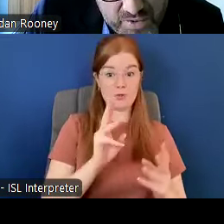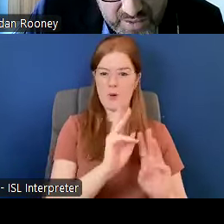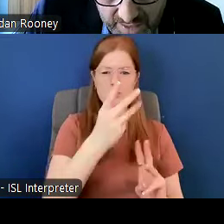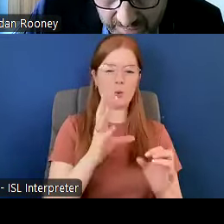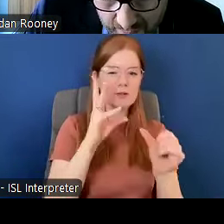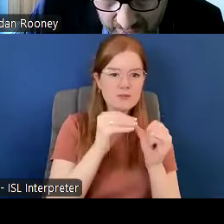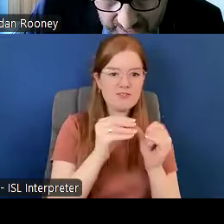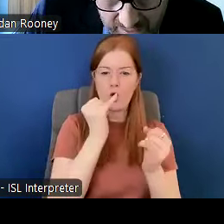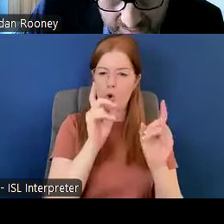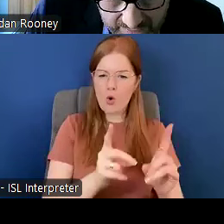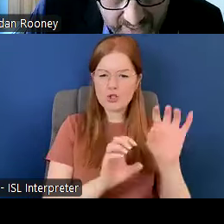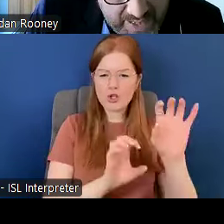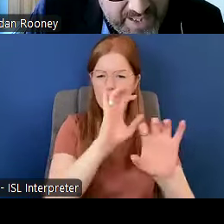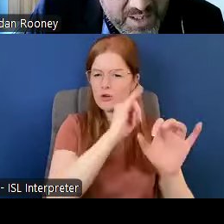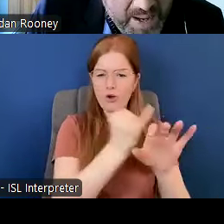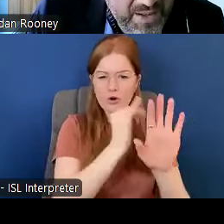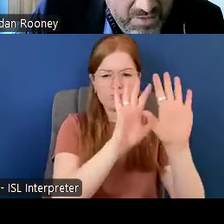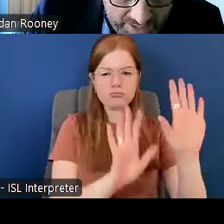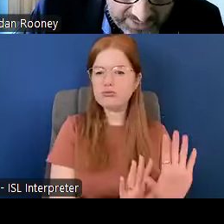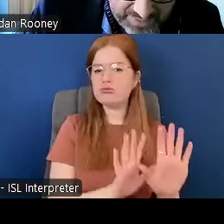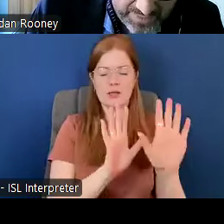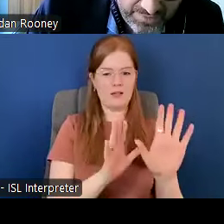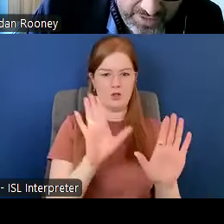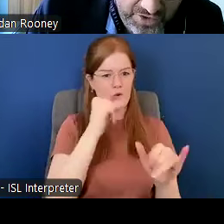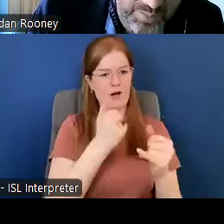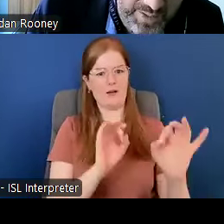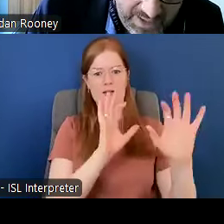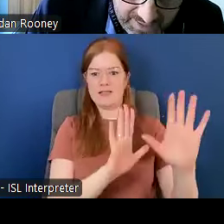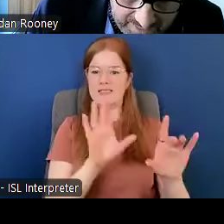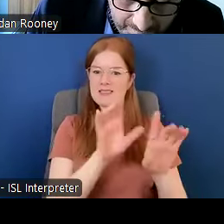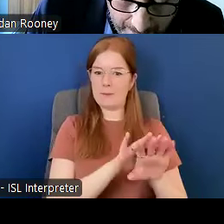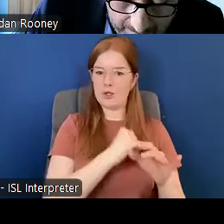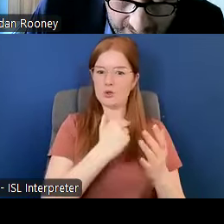ordered and vibrantly coloured in a manner redolent of her cubist paintings, Mainie